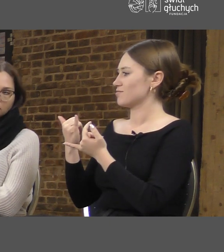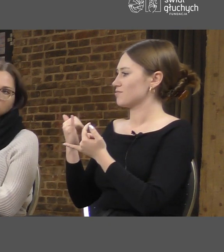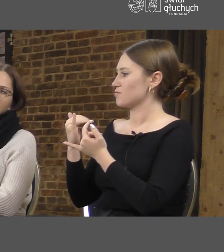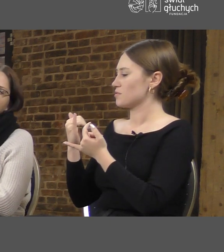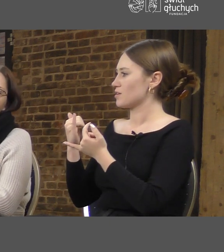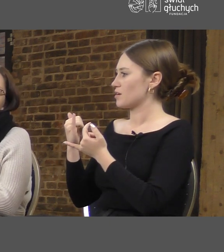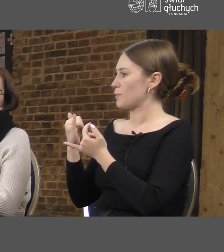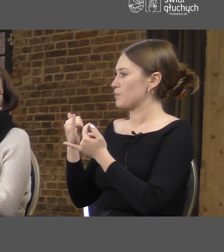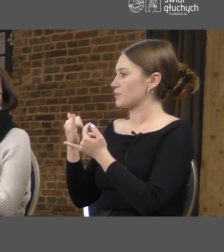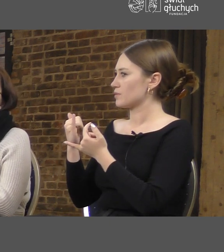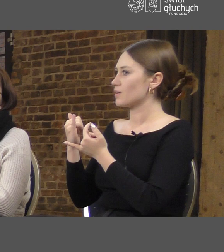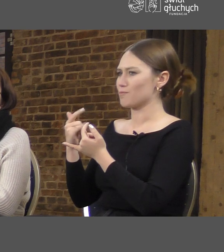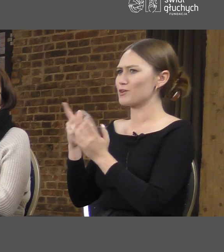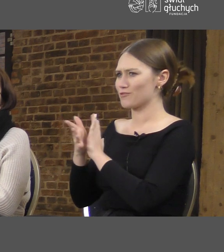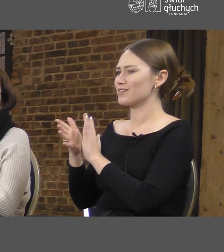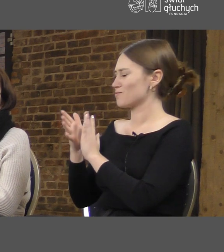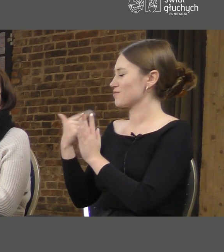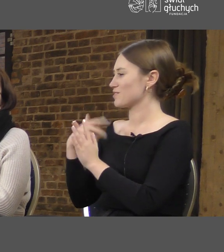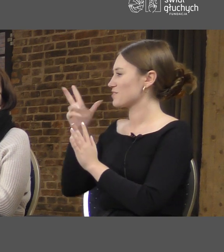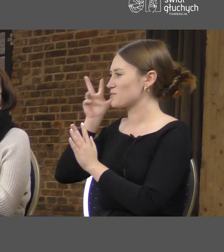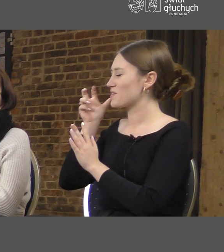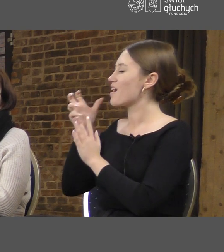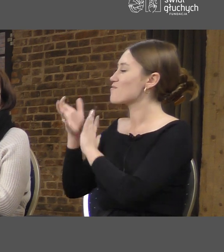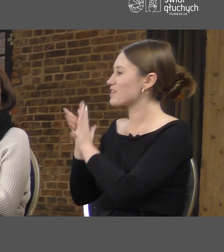because at least that barrier would disappear,